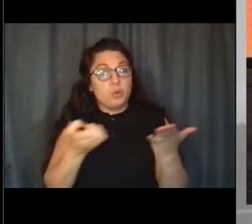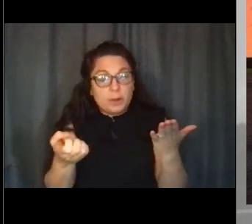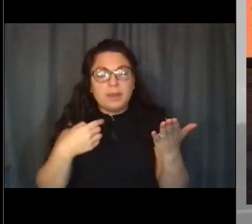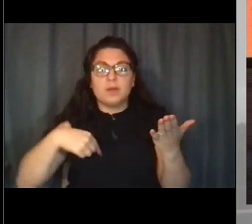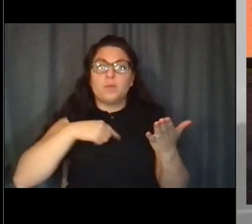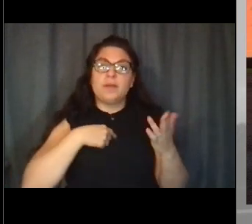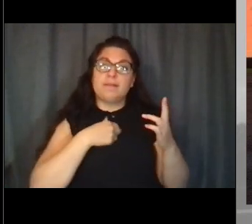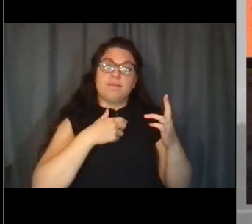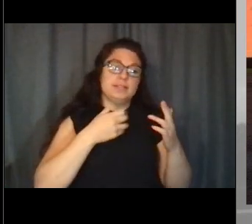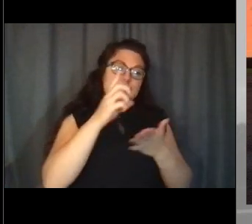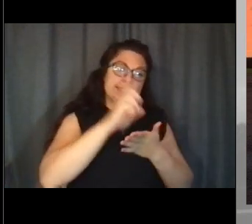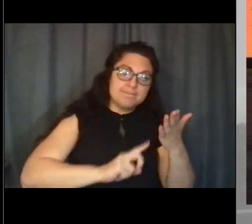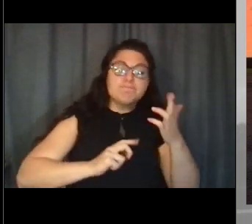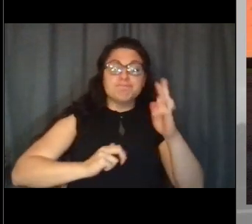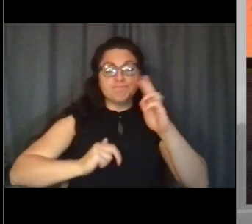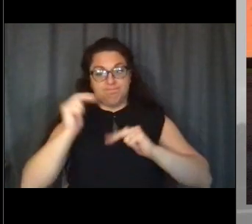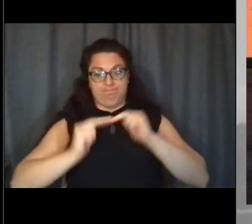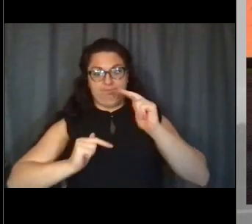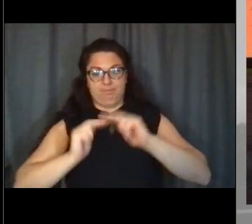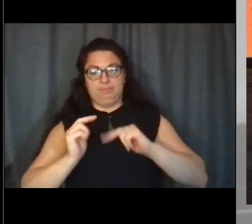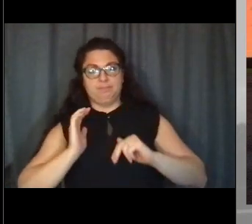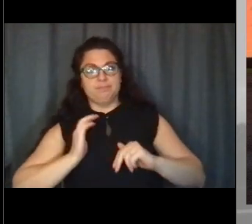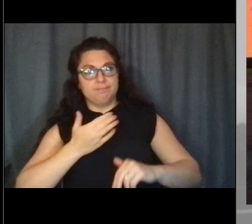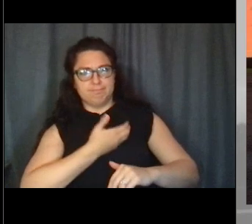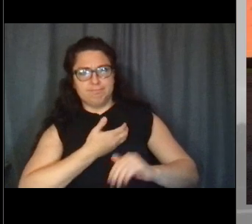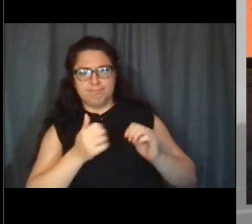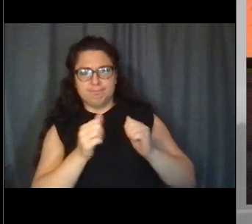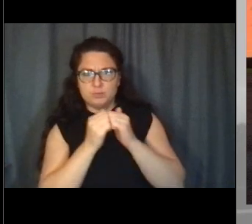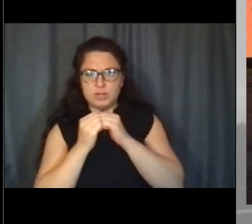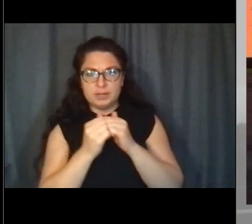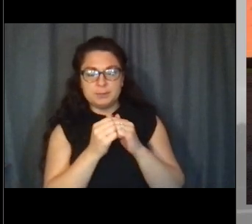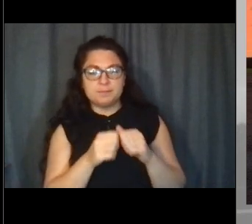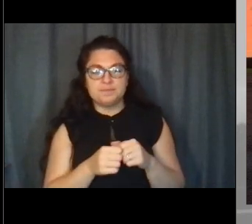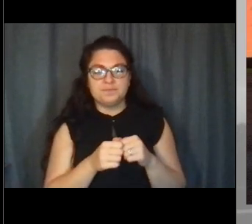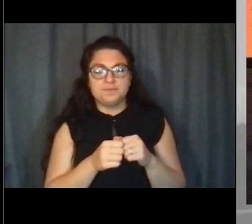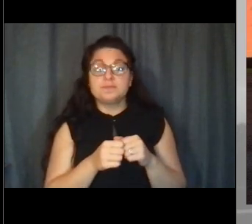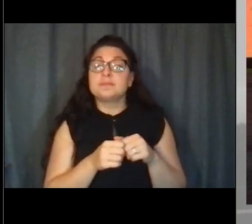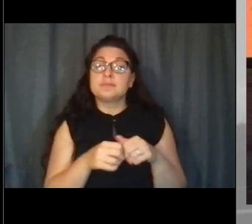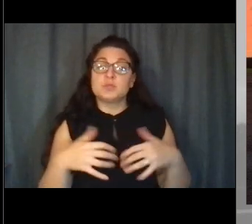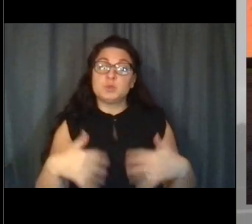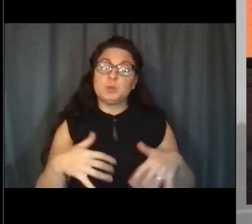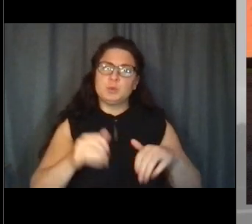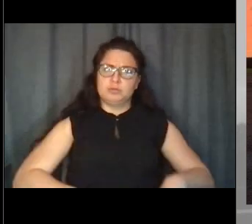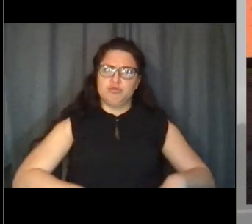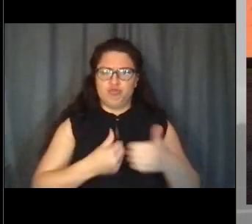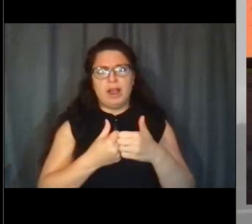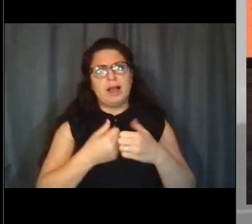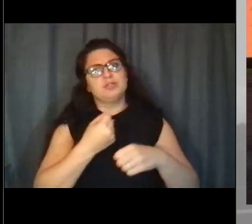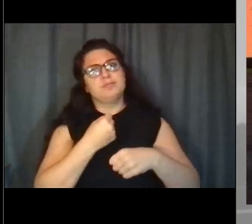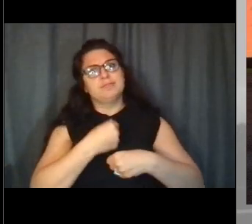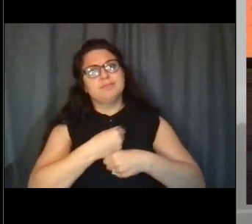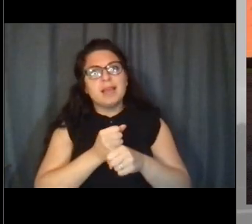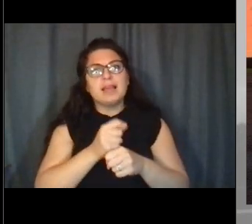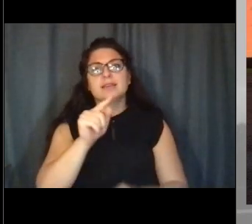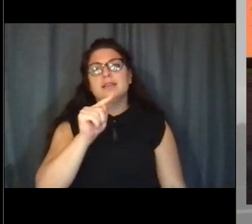This is the really big part of the challenge of doing this type of work is creating instruments that can make these observations and survive.